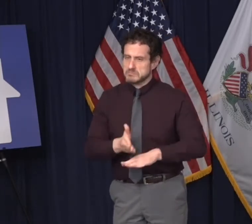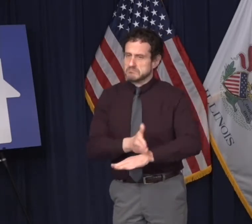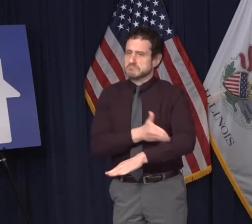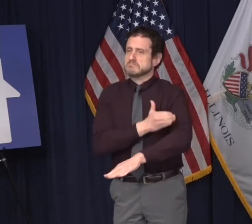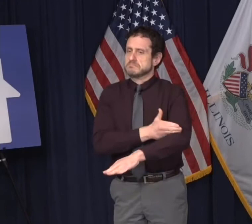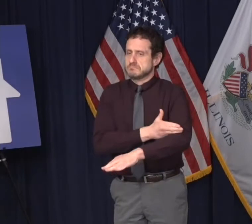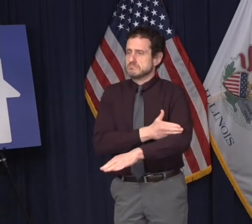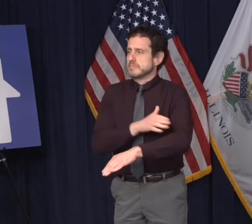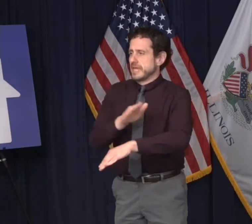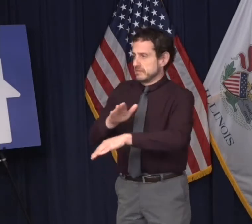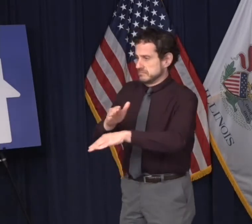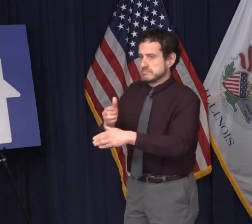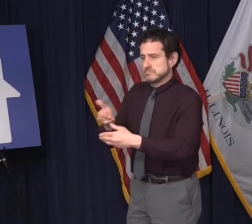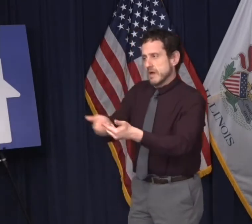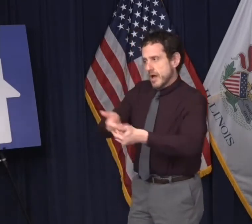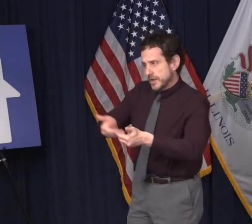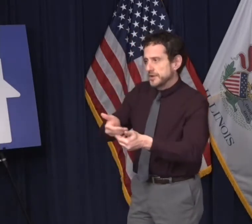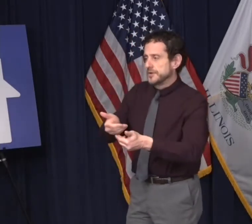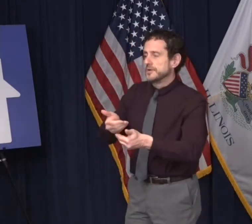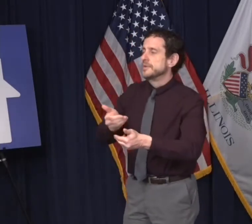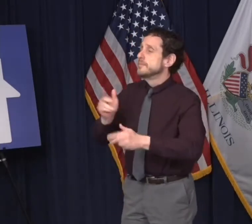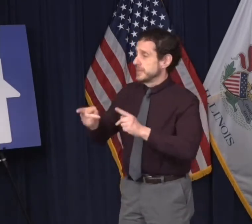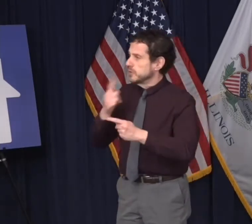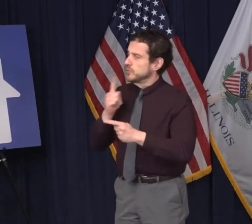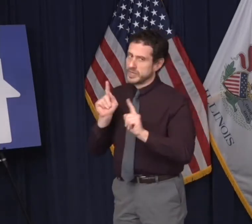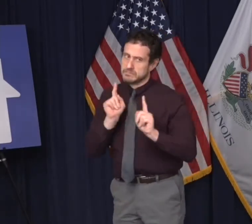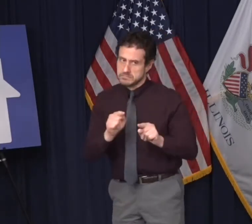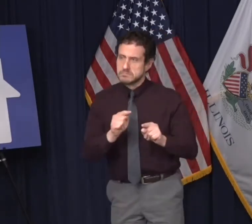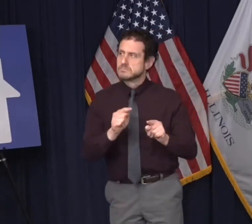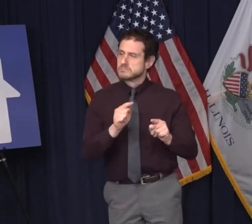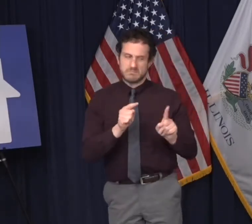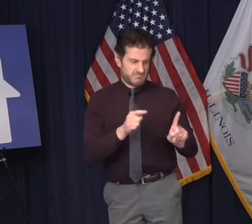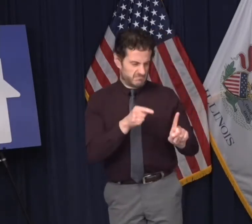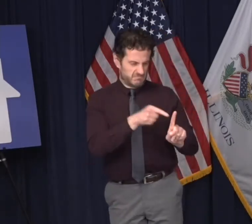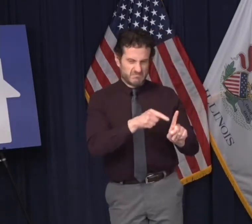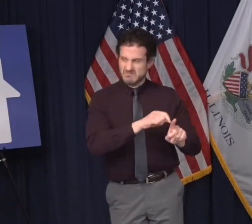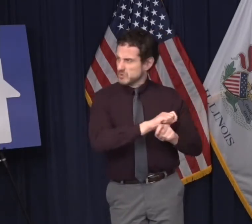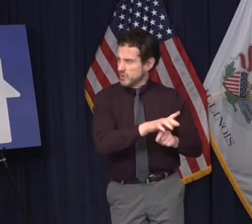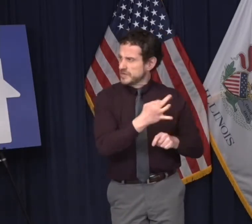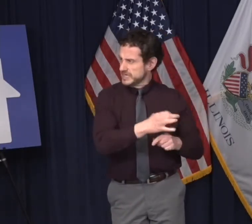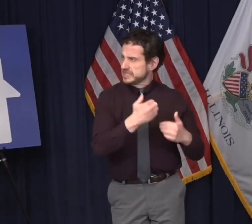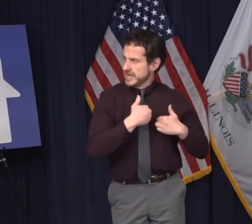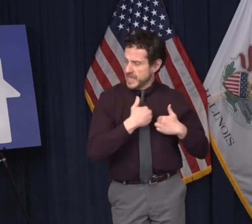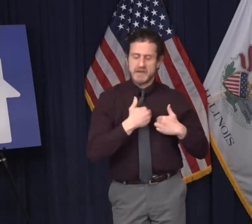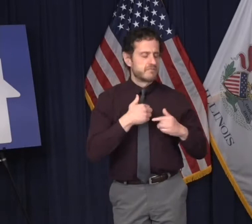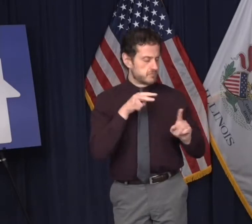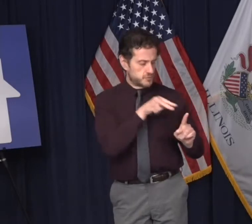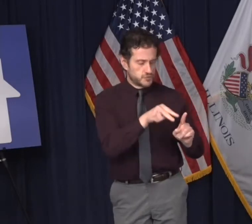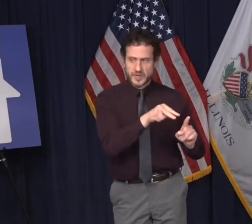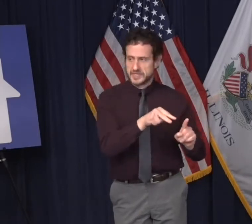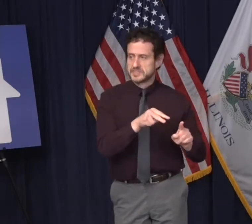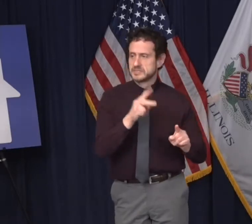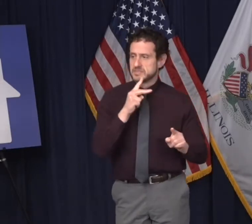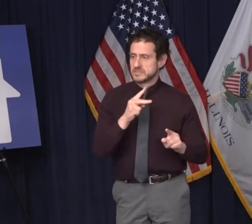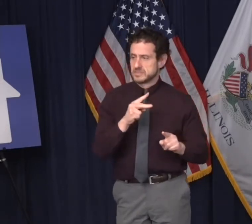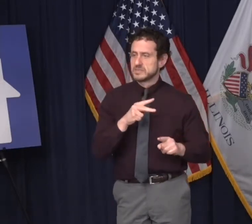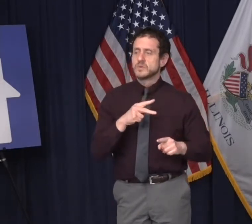COMING WEEKS AND THEN SCALING UP AN ARMY OF CONTACT TRACERS BY THE HUNDREDS AND THEN BY THE THOUSANDS.